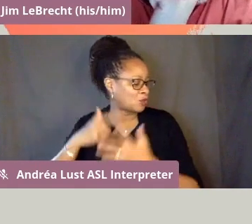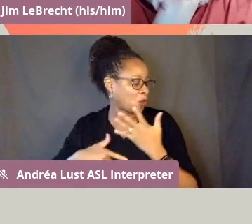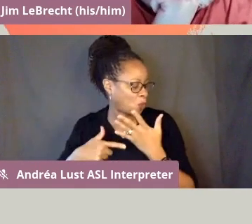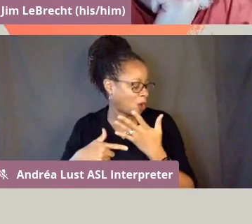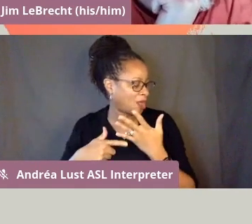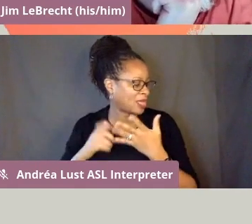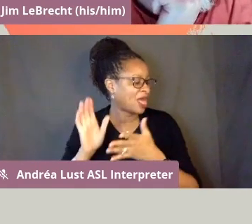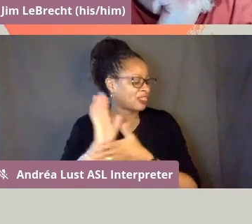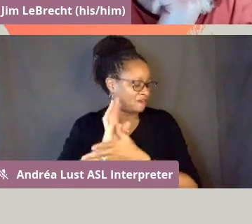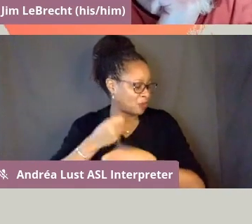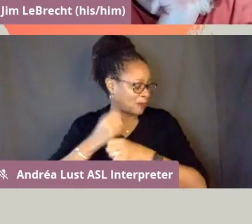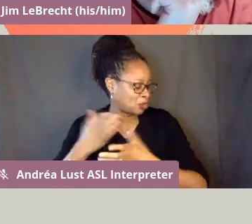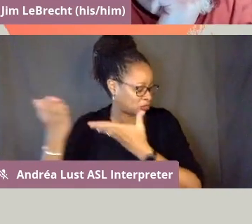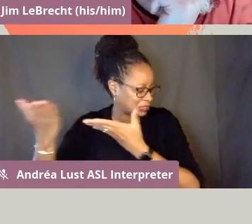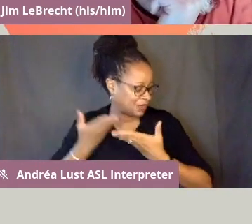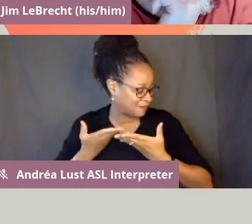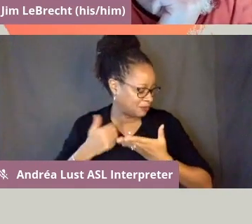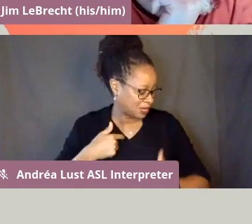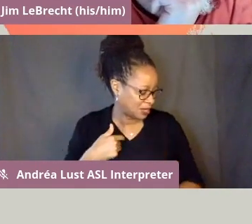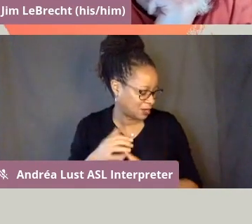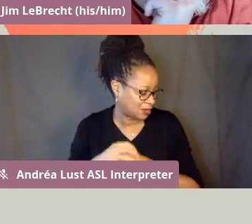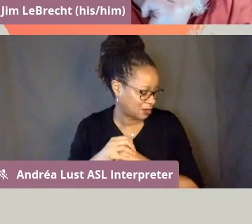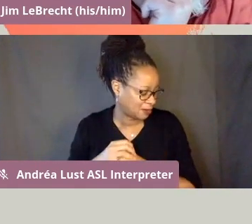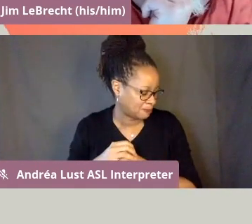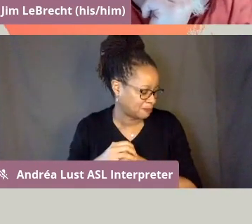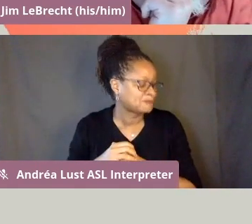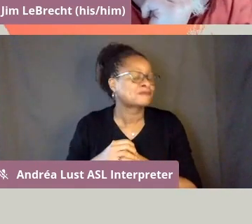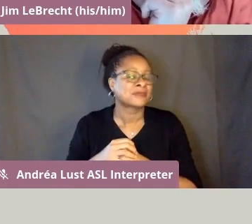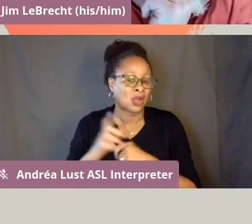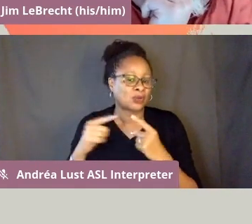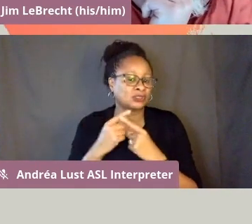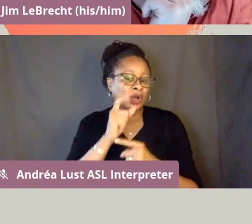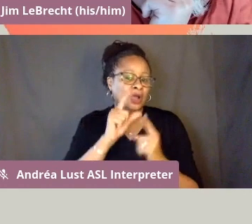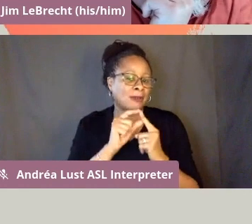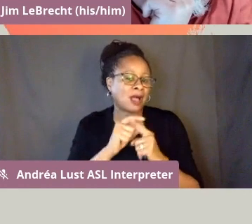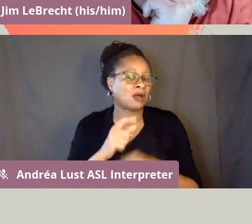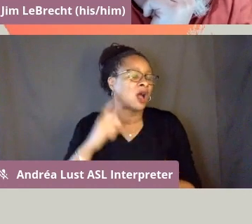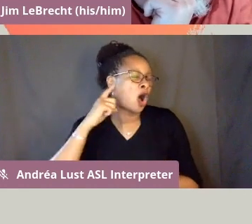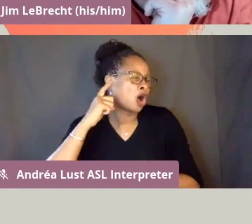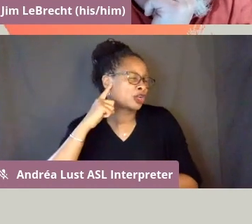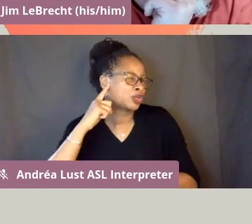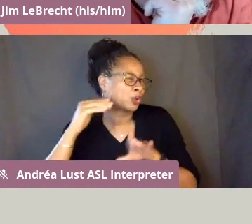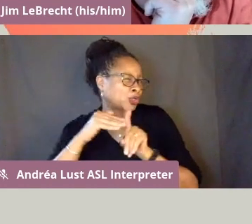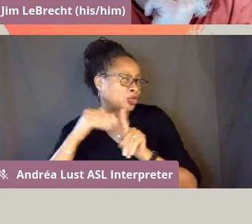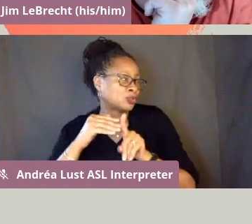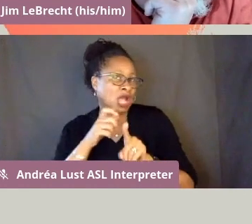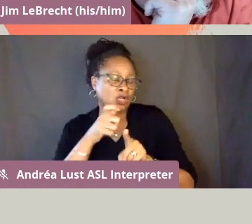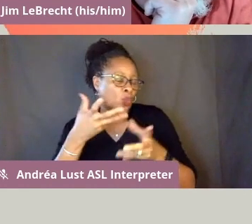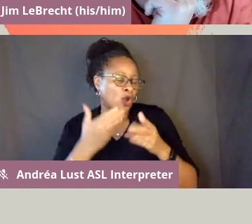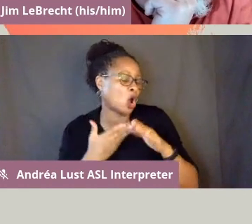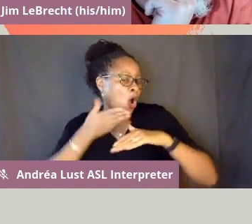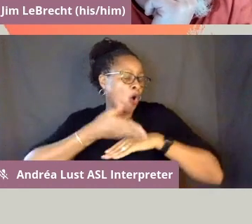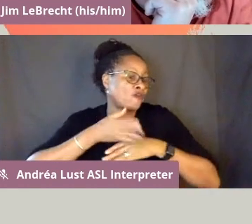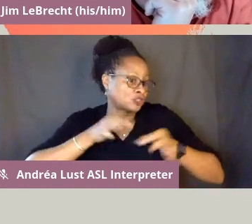me in terms of audio cues. I don't want to over describe, and I don't want to under describe.